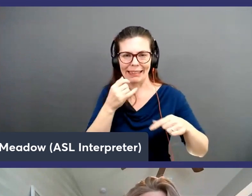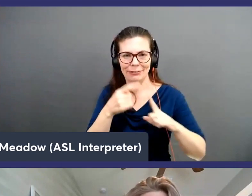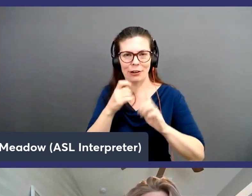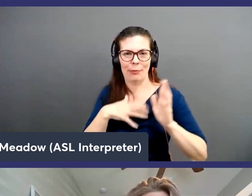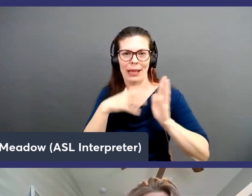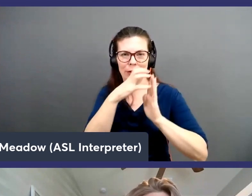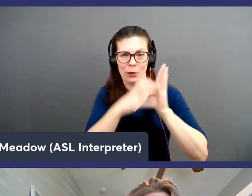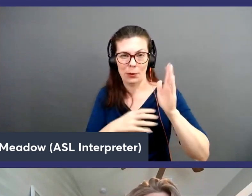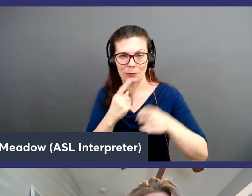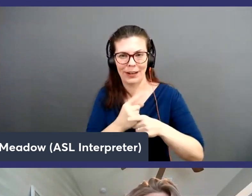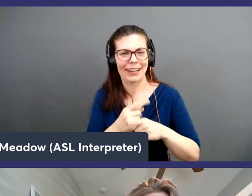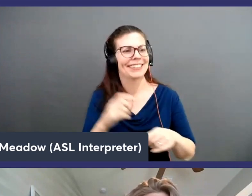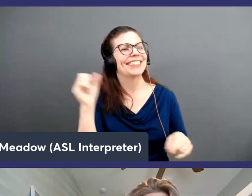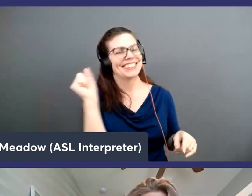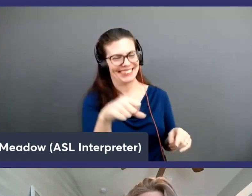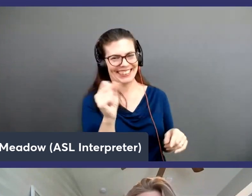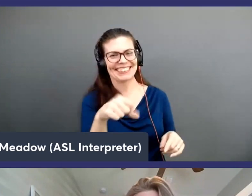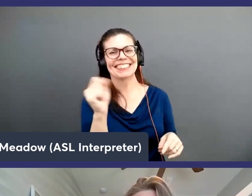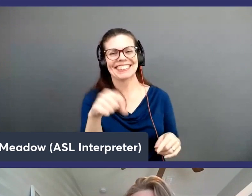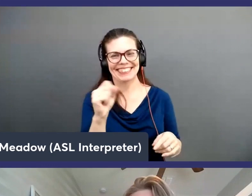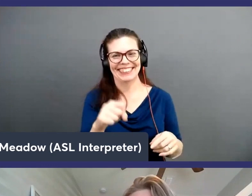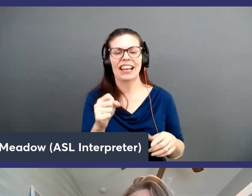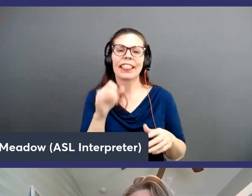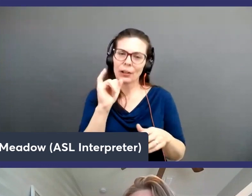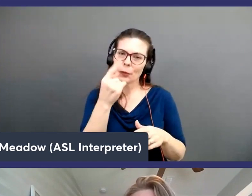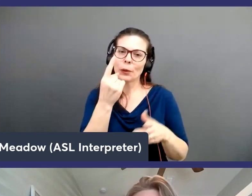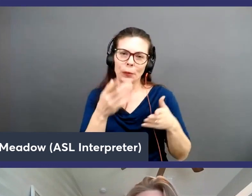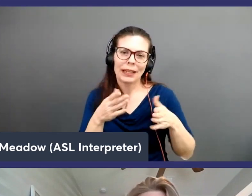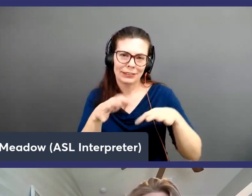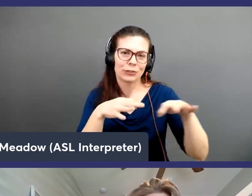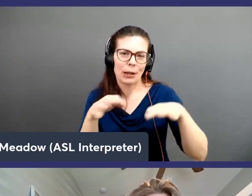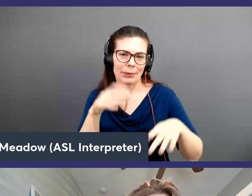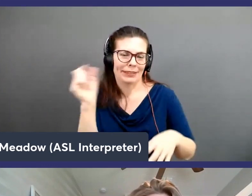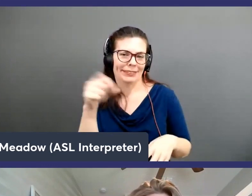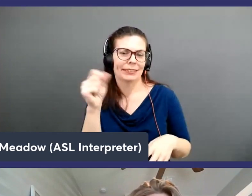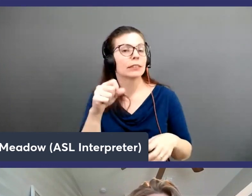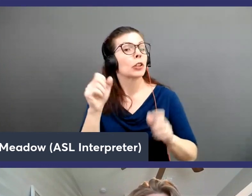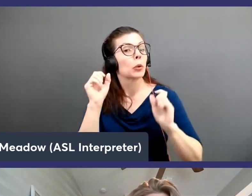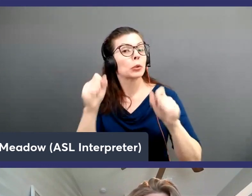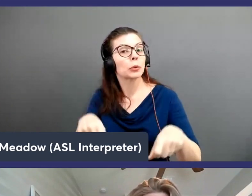Yes, and one would ask, yeah, that is correct so you can create two types of backup.